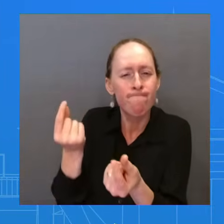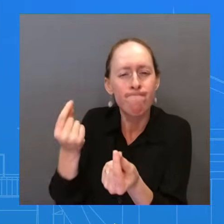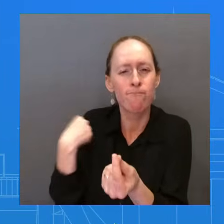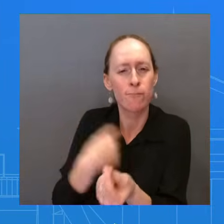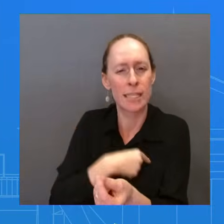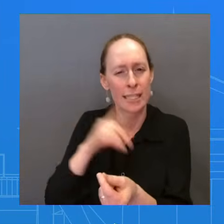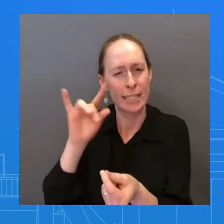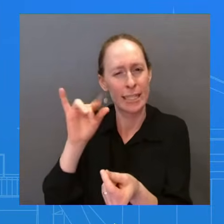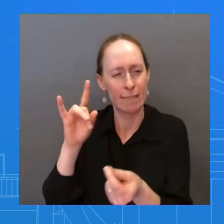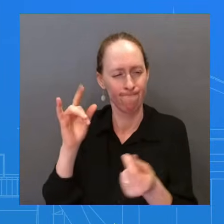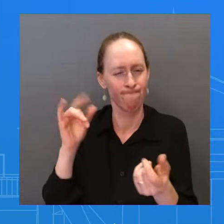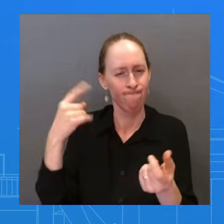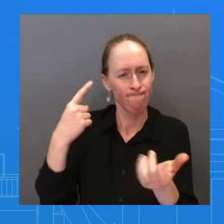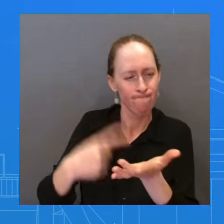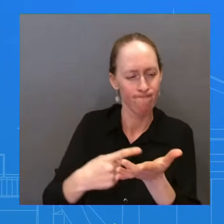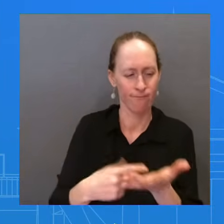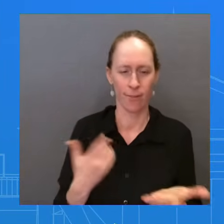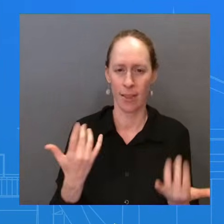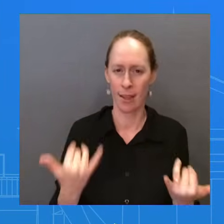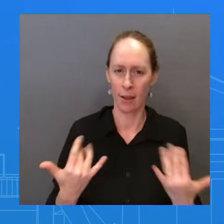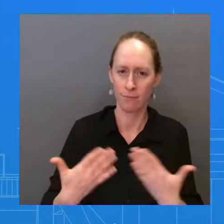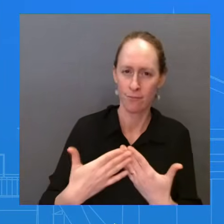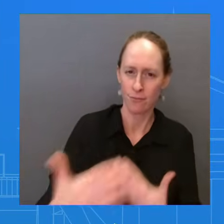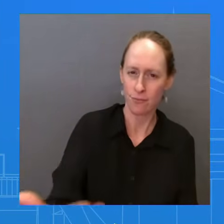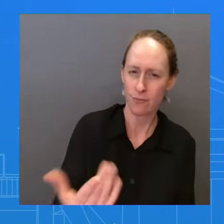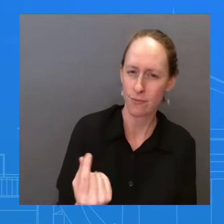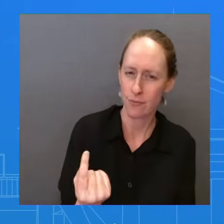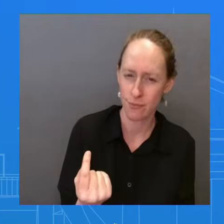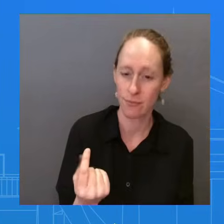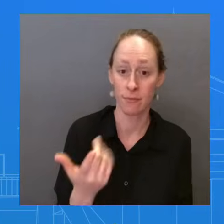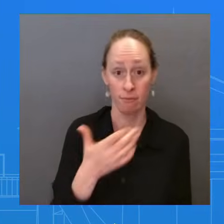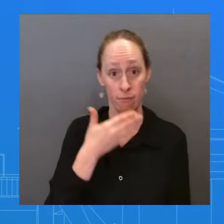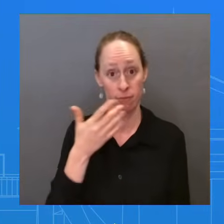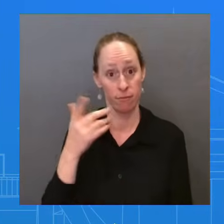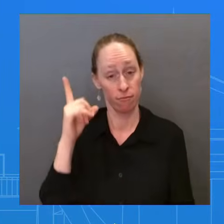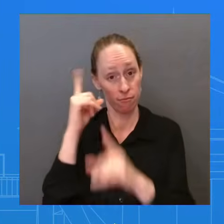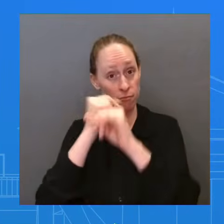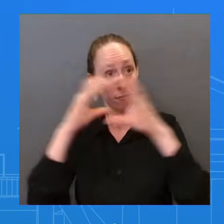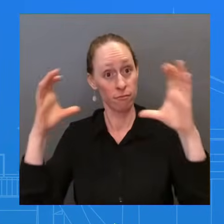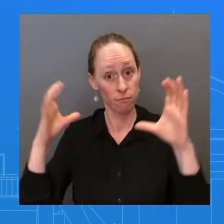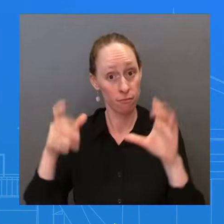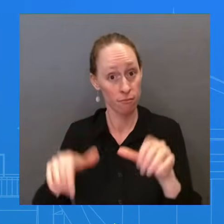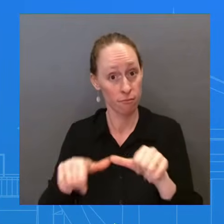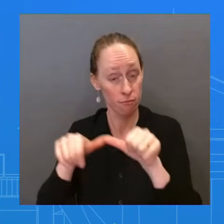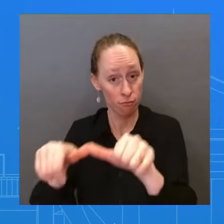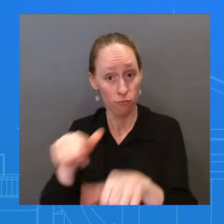is being privately invested in China that could have national security implications for the United States.